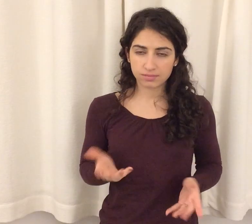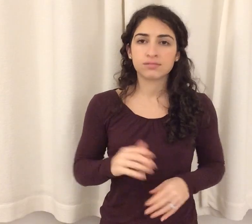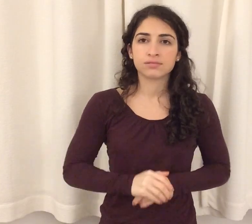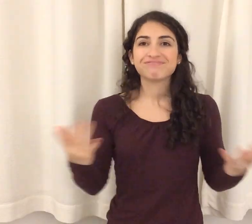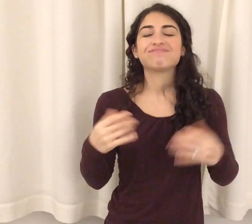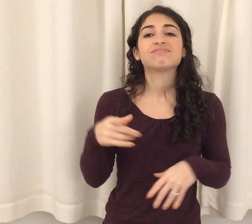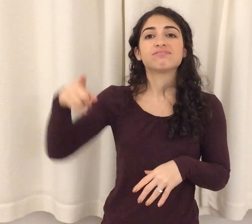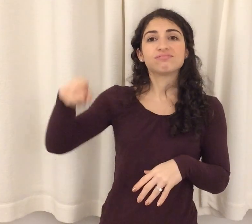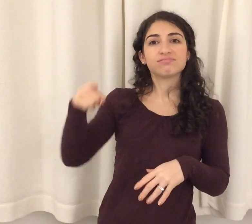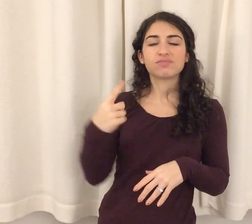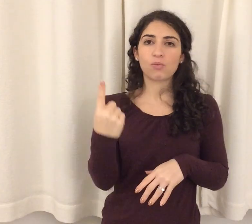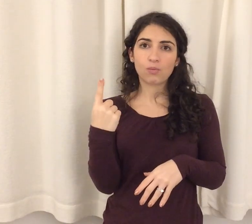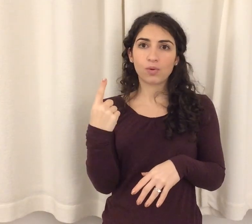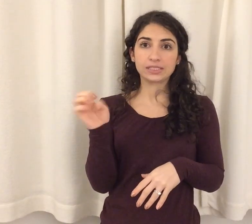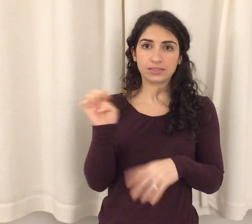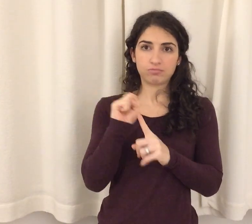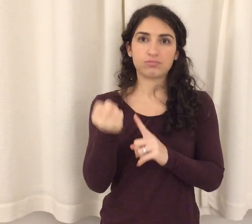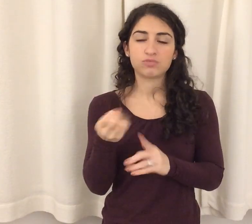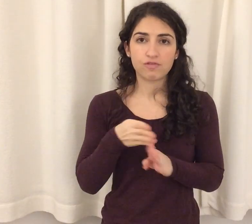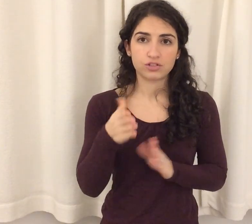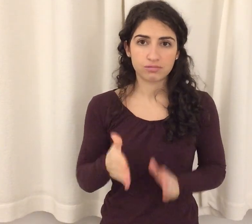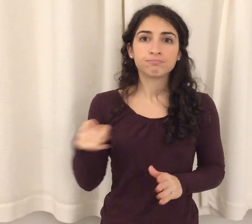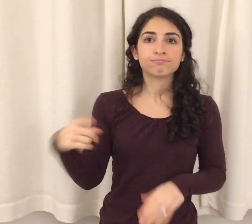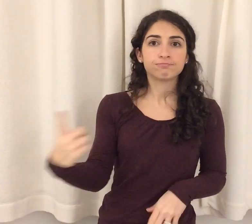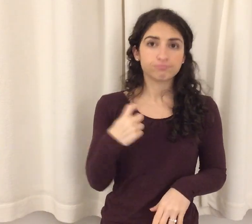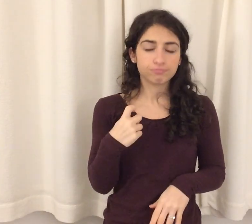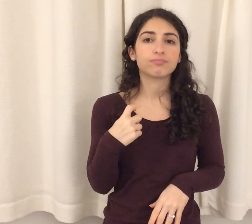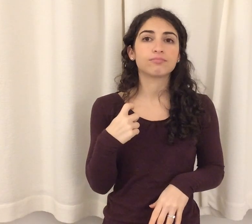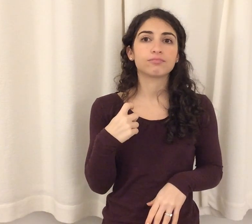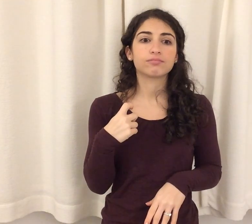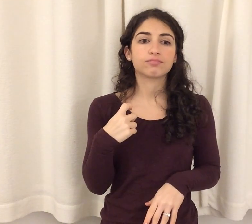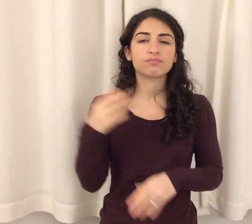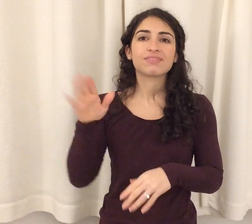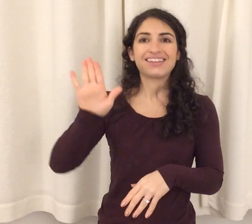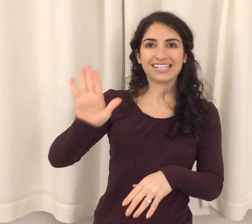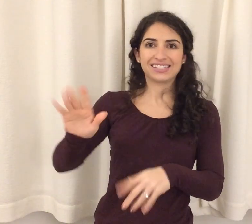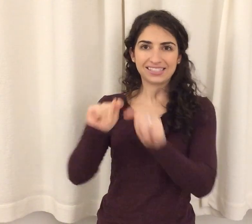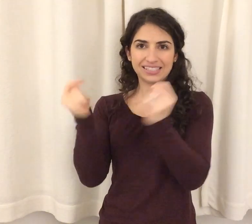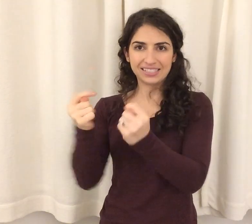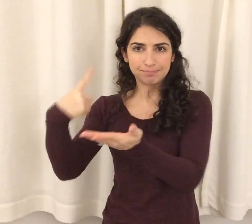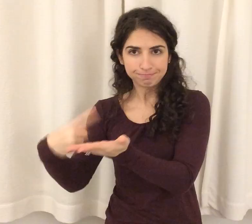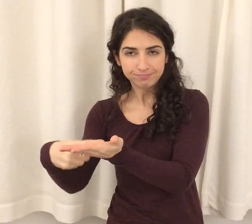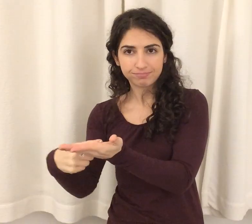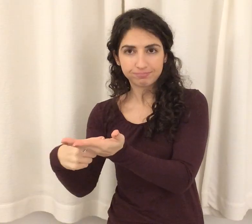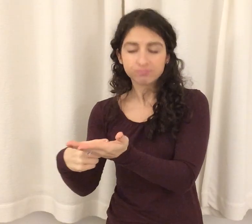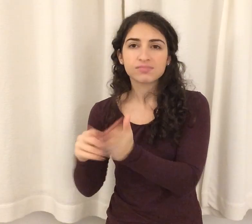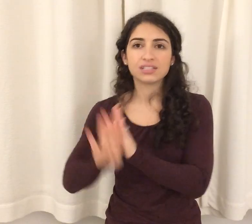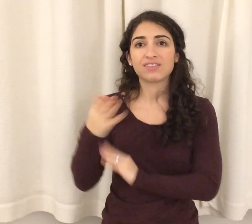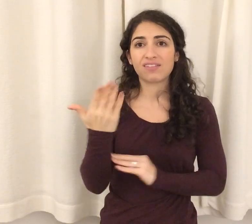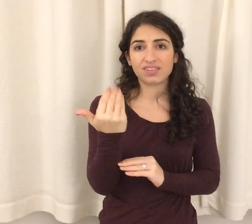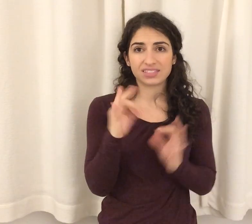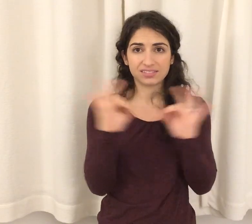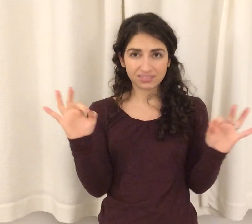maybe emergency medical professionals, EMTs, so one EMT ask me about these types of